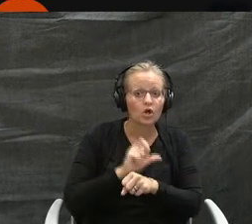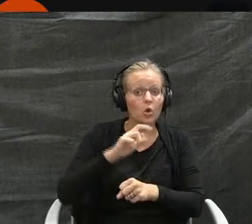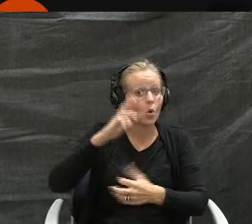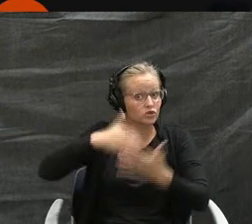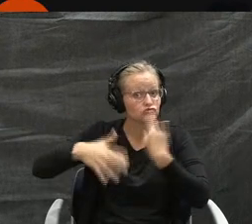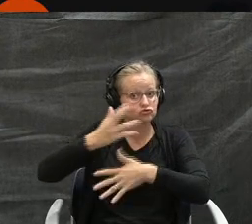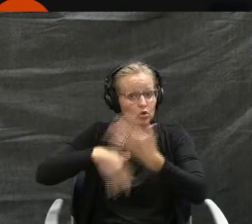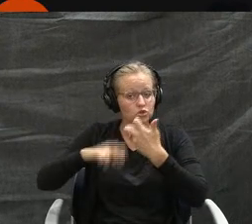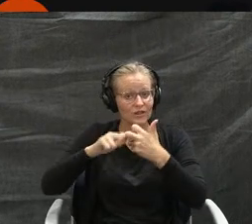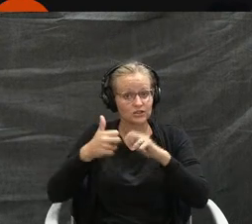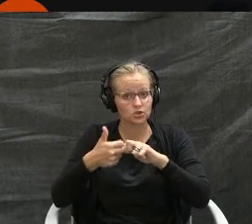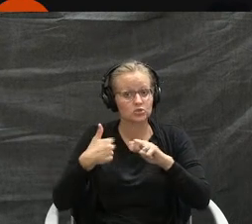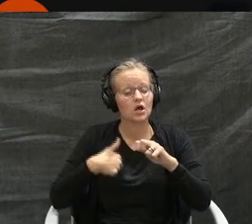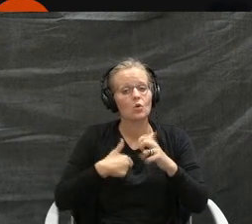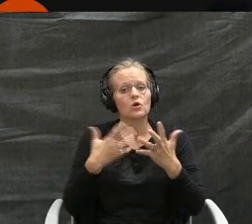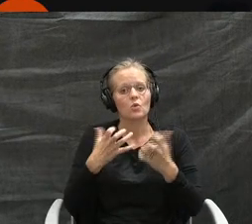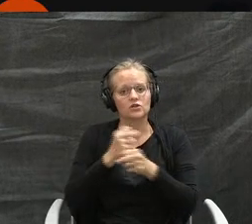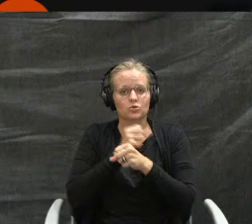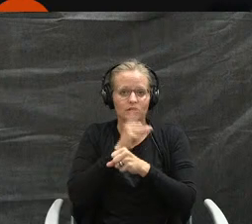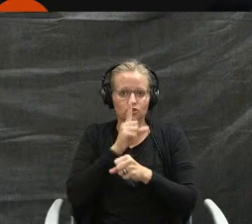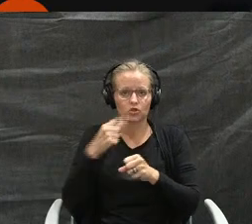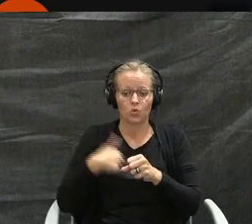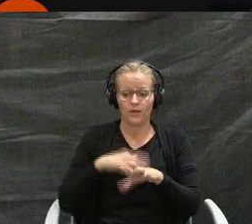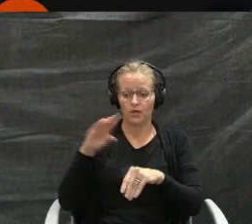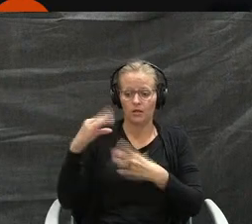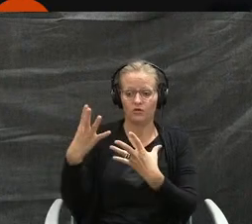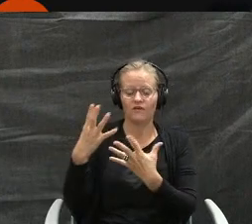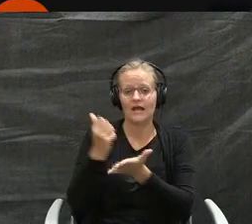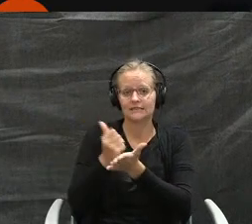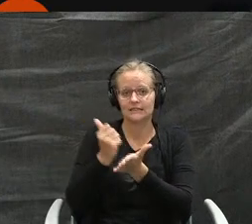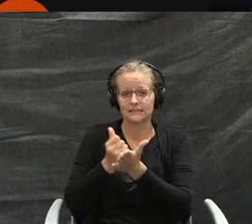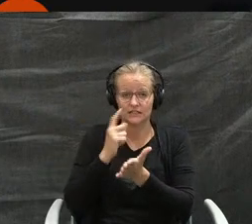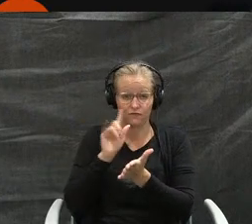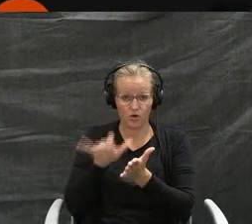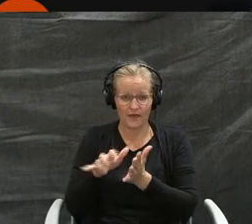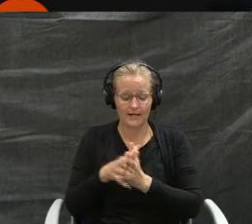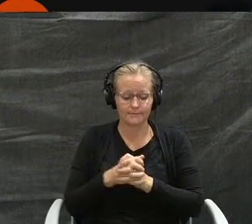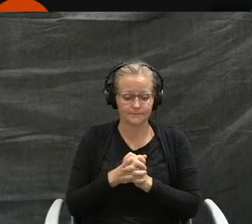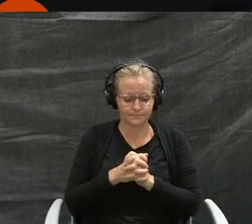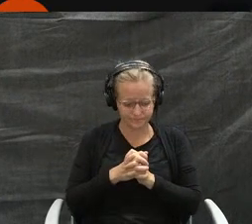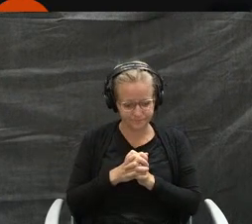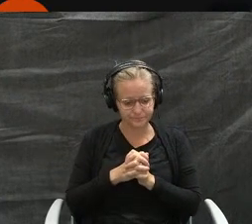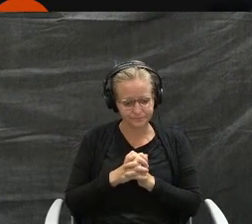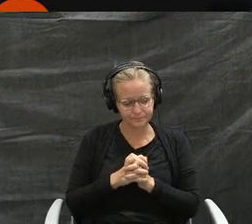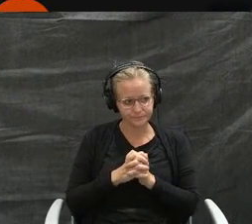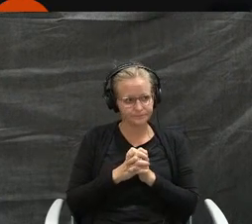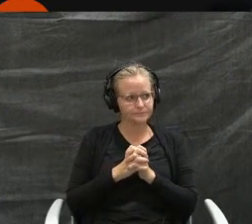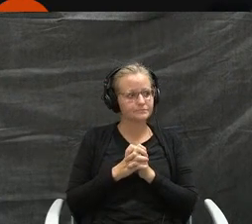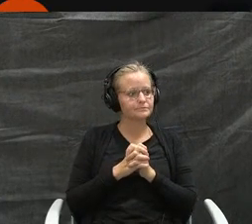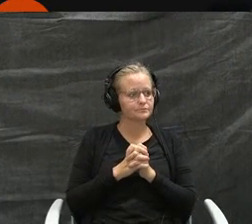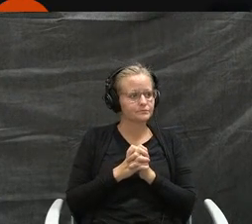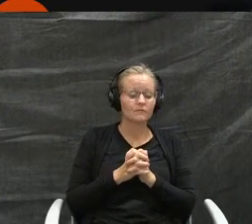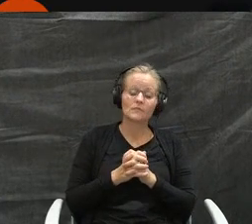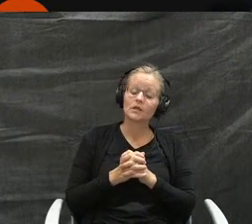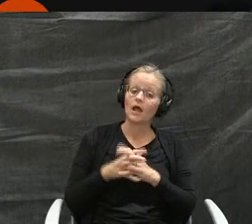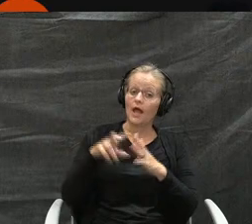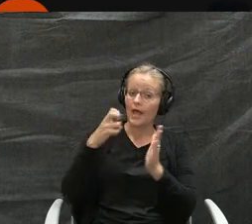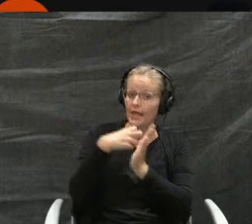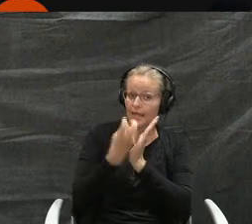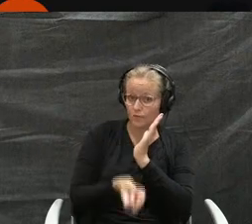we want to make sure that the kids are getting the house as needed and Leslie Immersion was also a point of conversation.